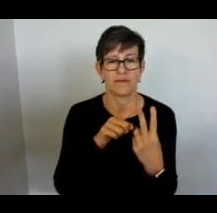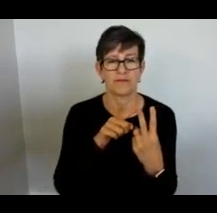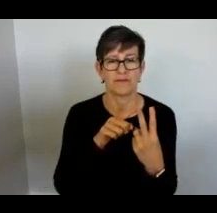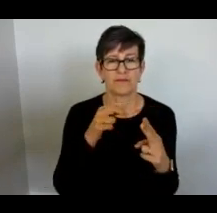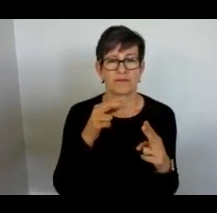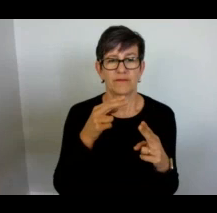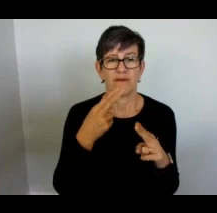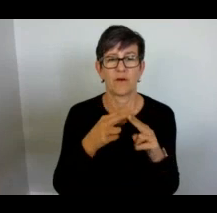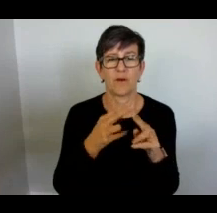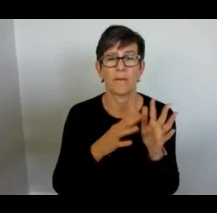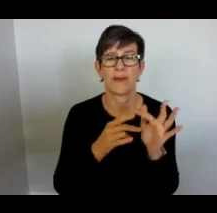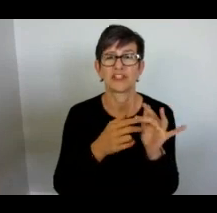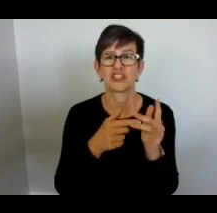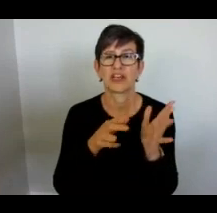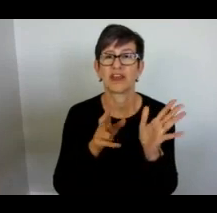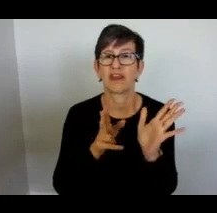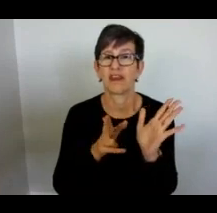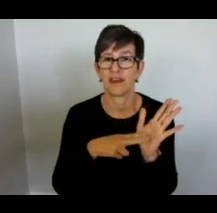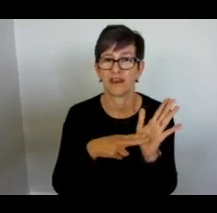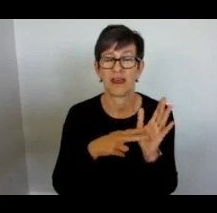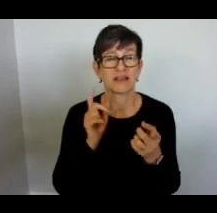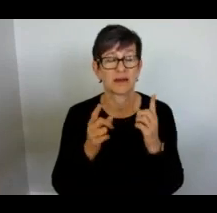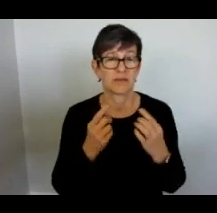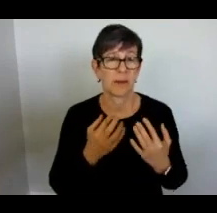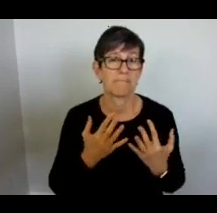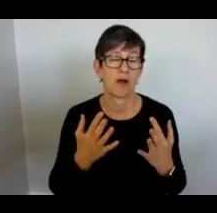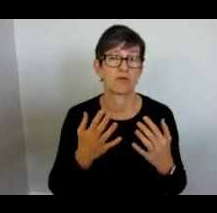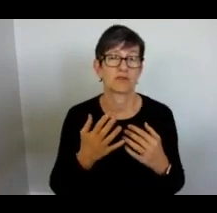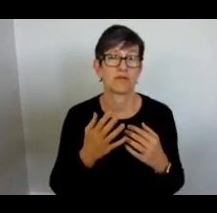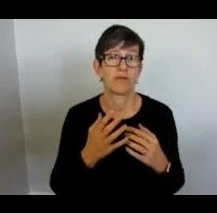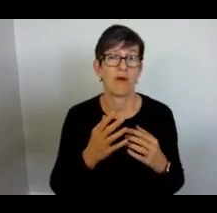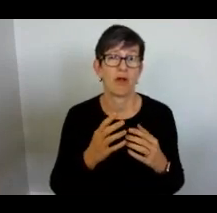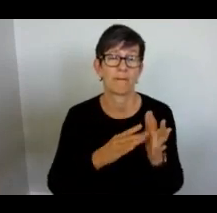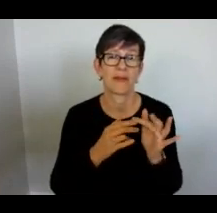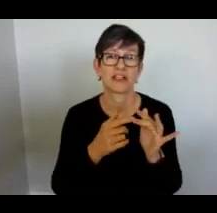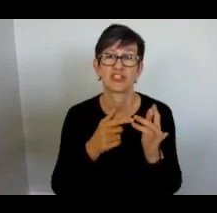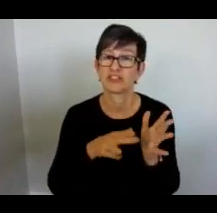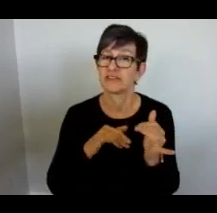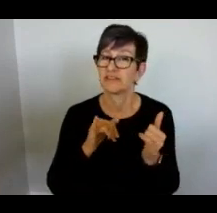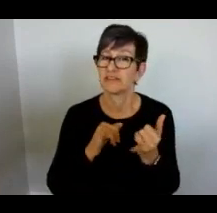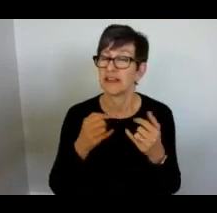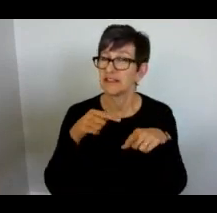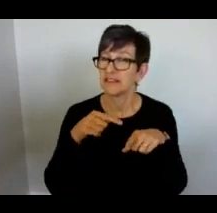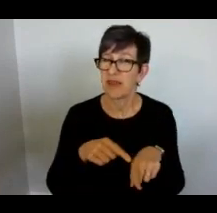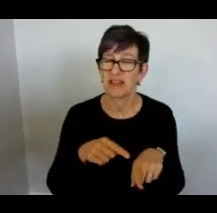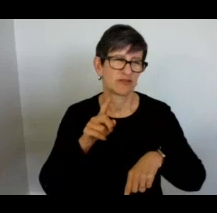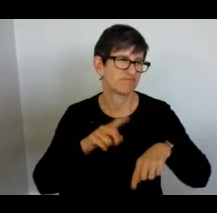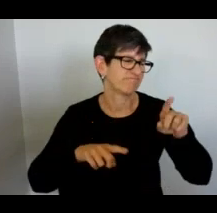there maybe multiple mentions and that can depend on a range of things and,